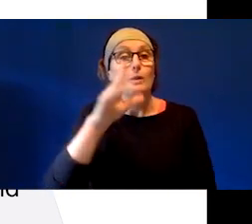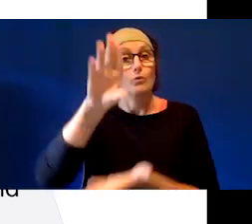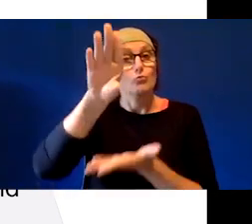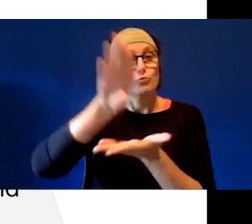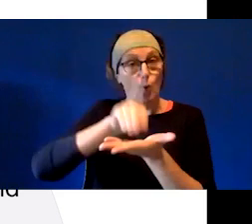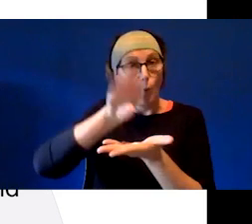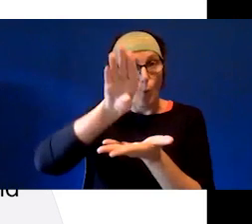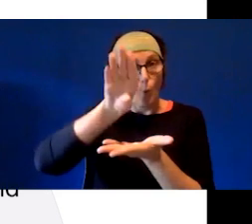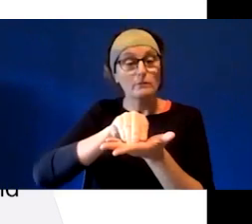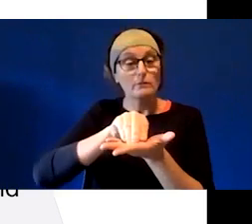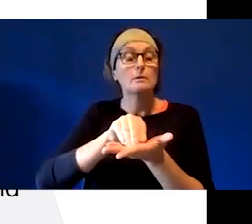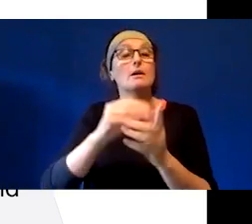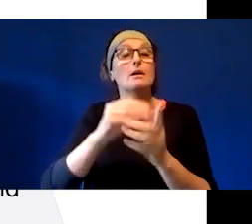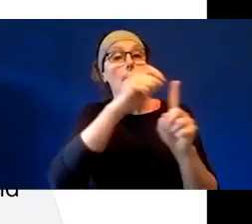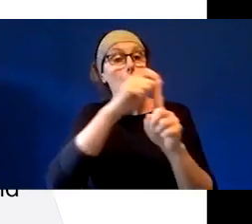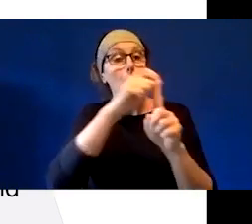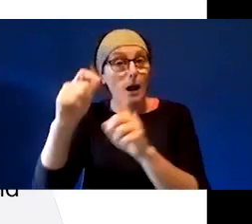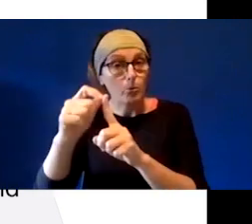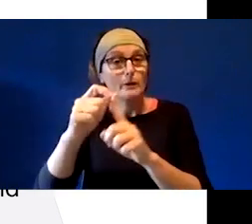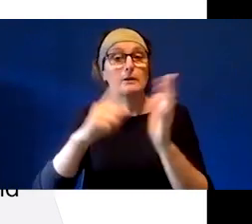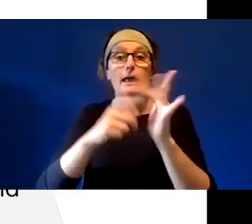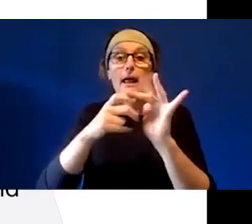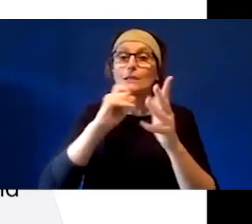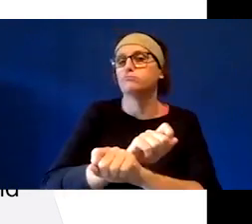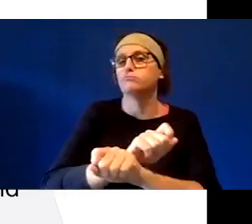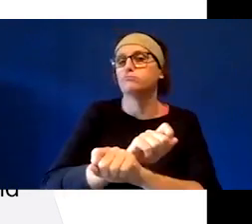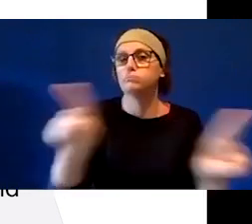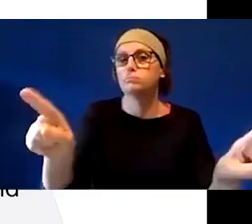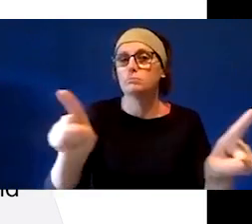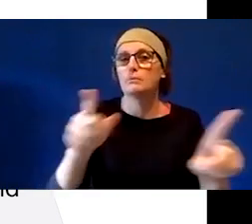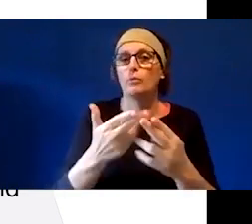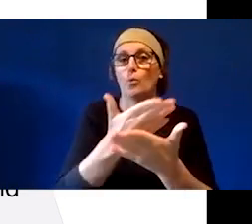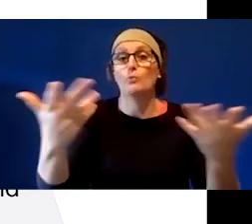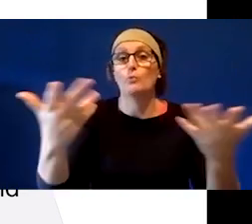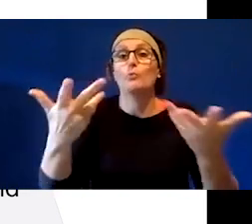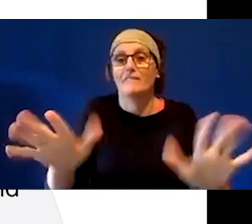will also be distributed to you post this webinar.